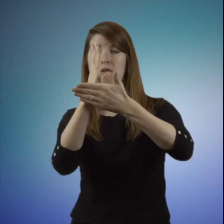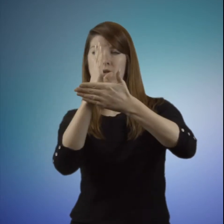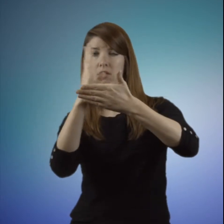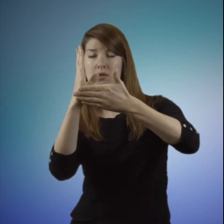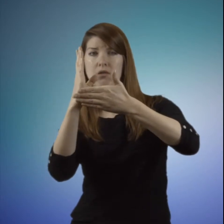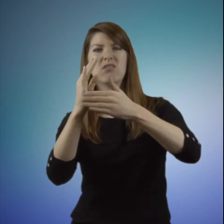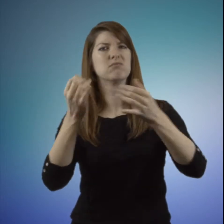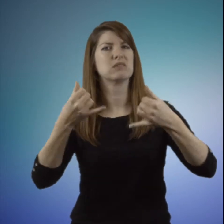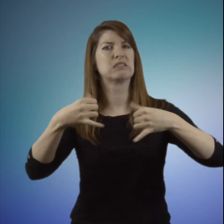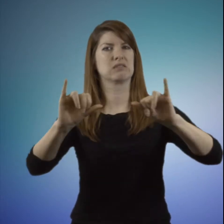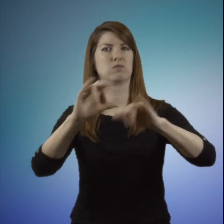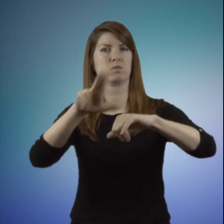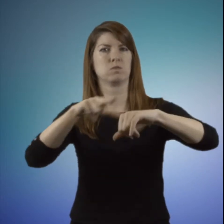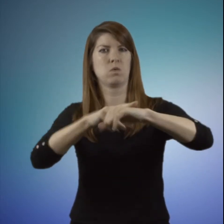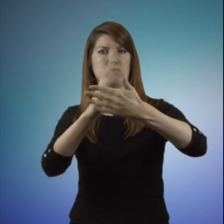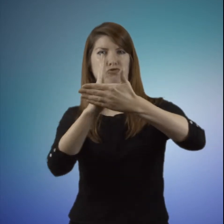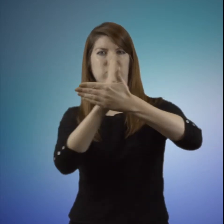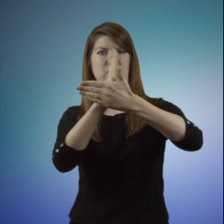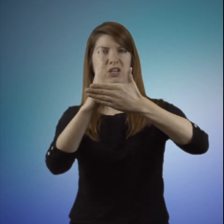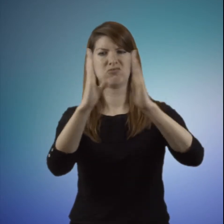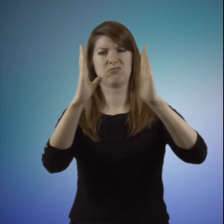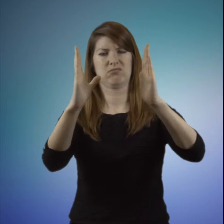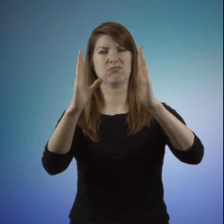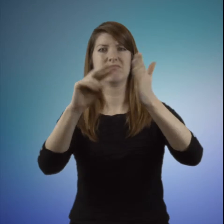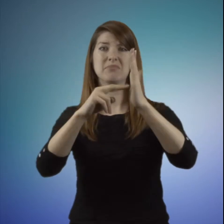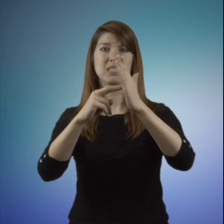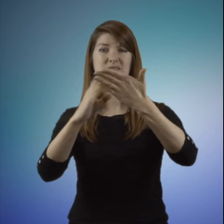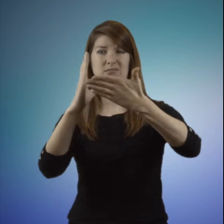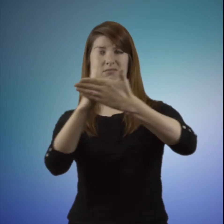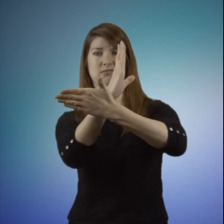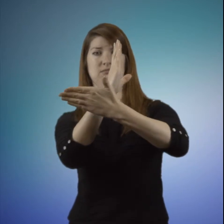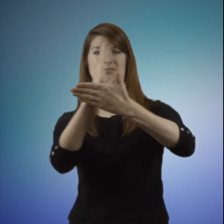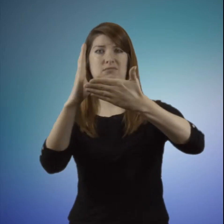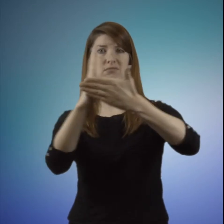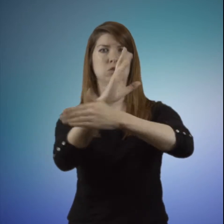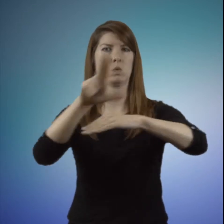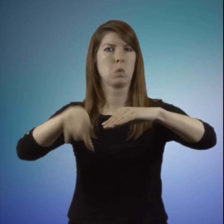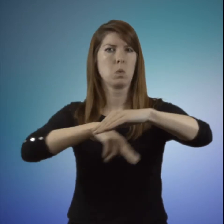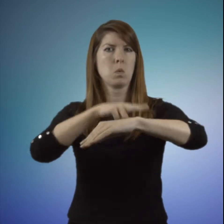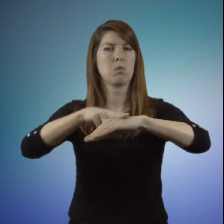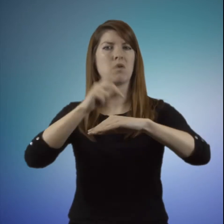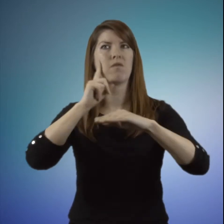they're also in the normal range. So, there's a wide range of normal when we look at the entire population